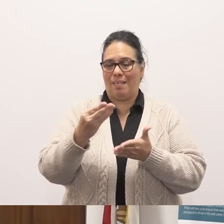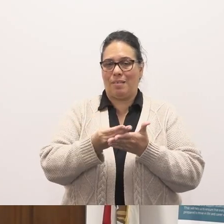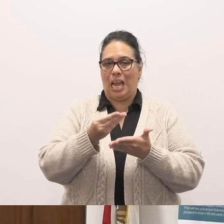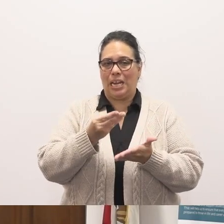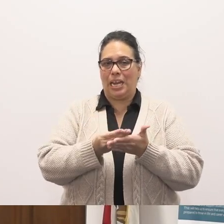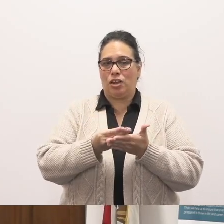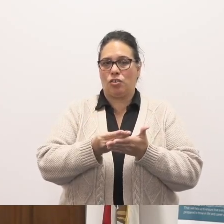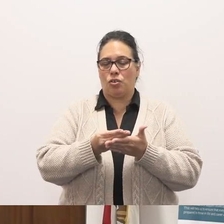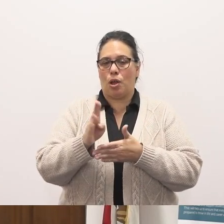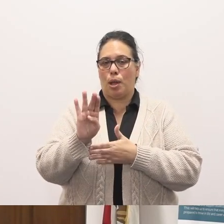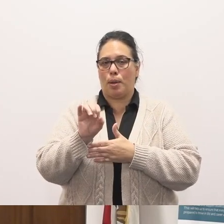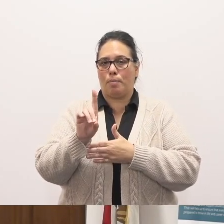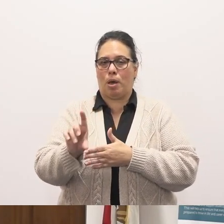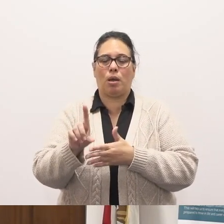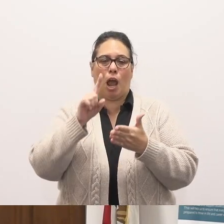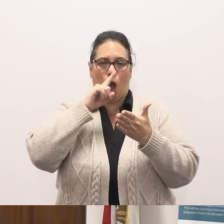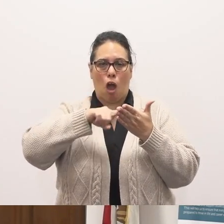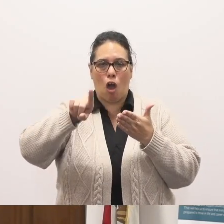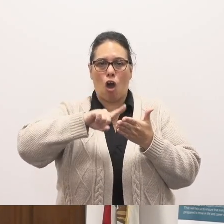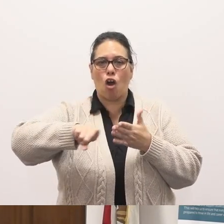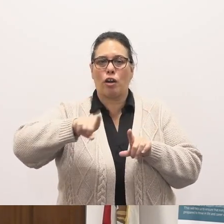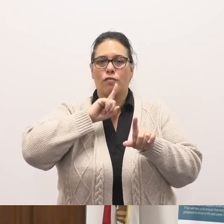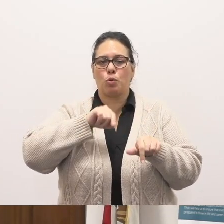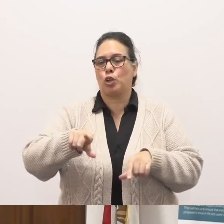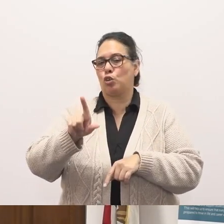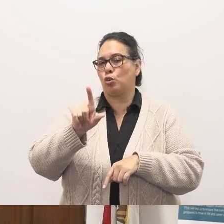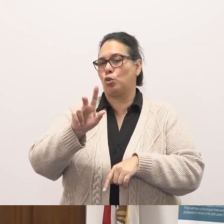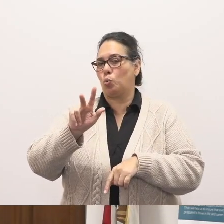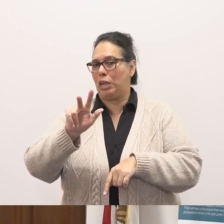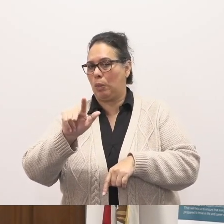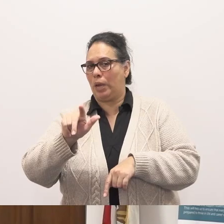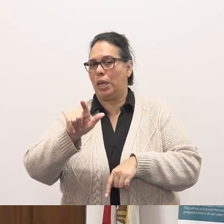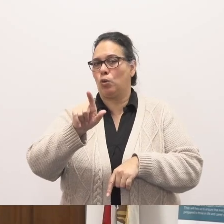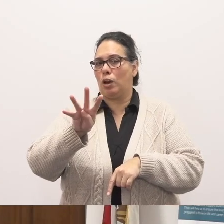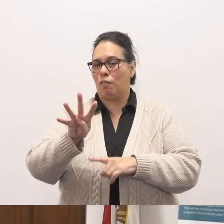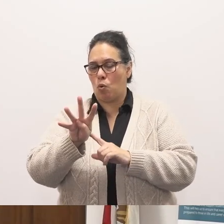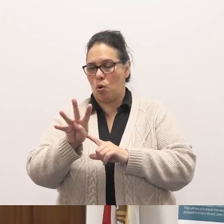and bond audit reports 2023-2024 information only.